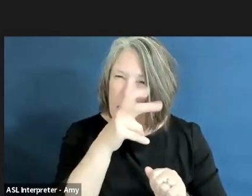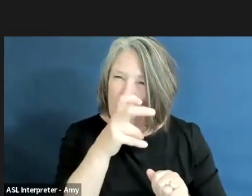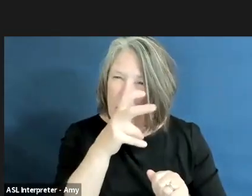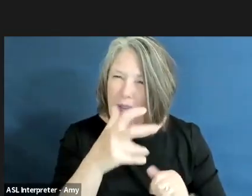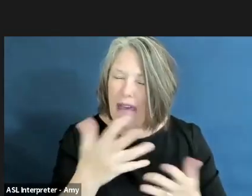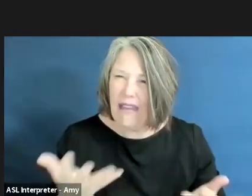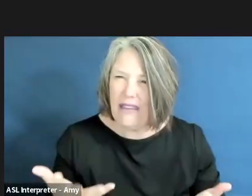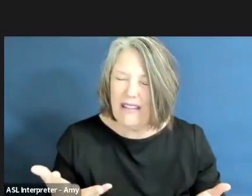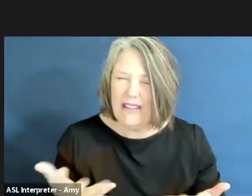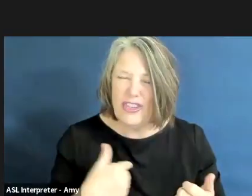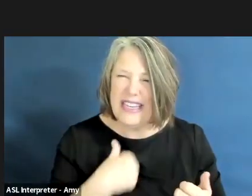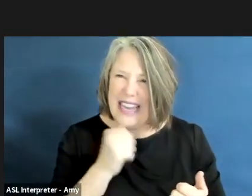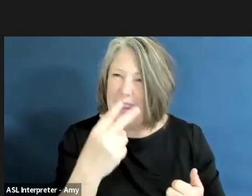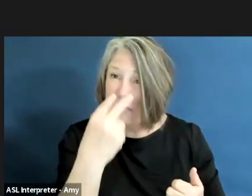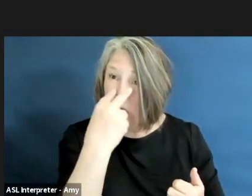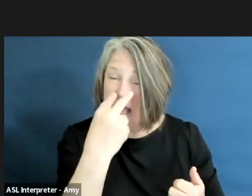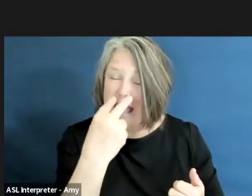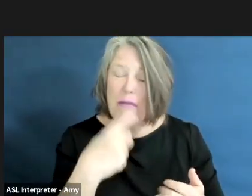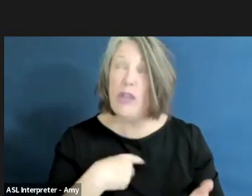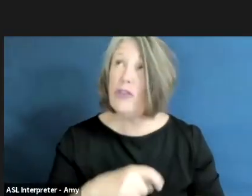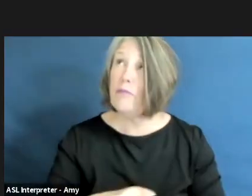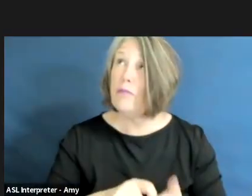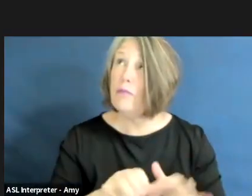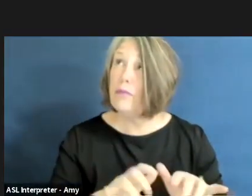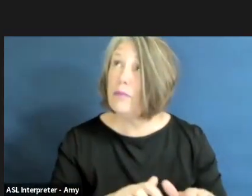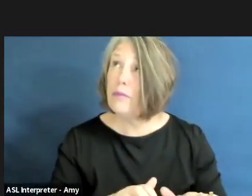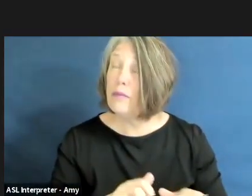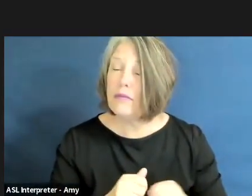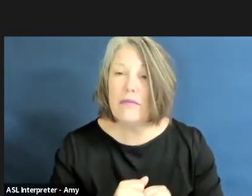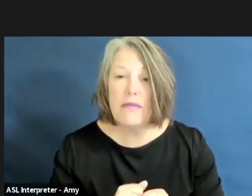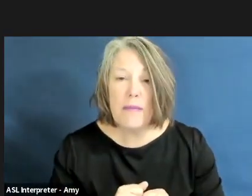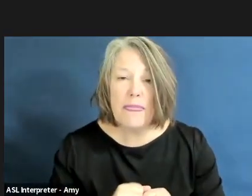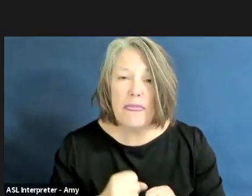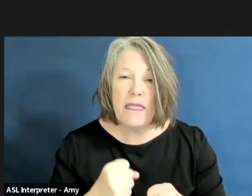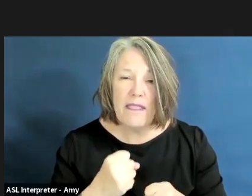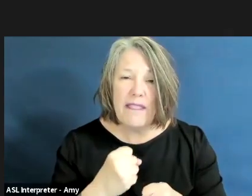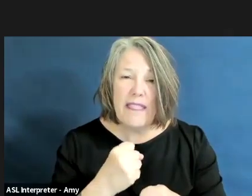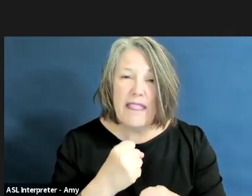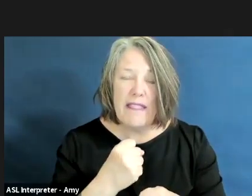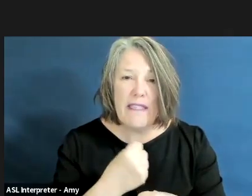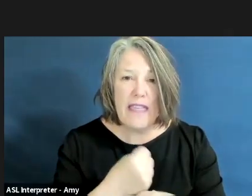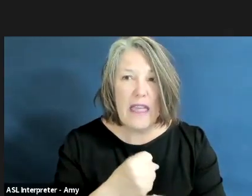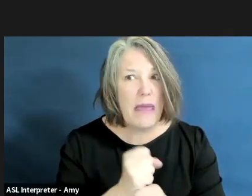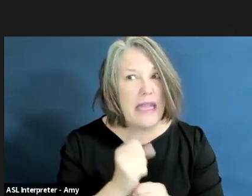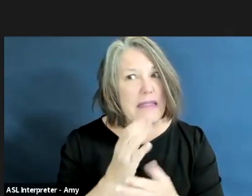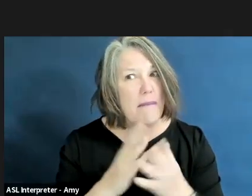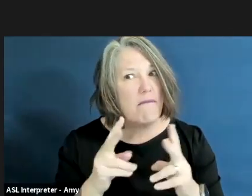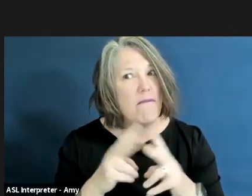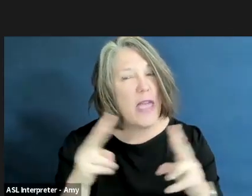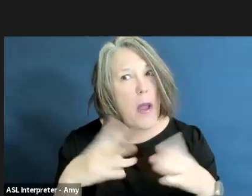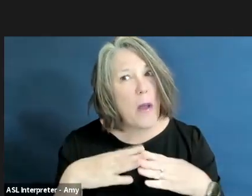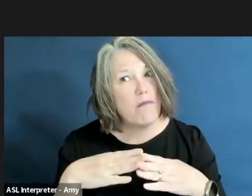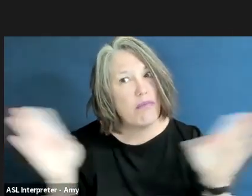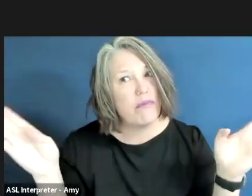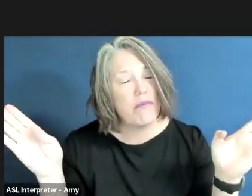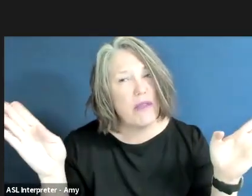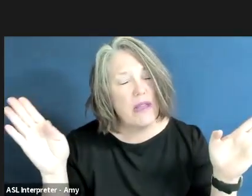She took her notes, made some sweeping generalizations about how I took care of myself.